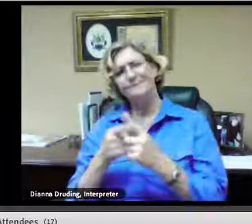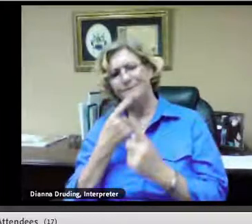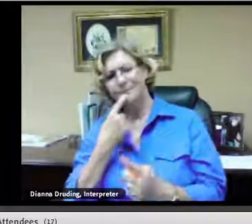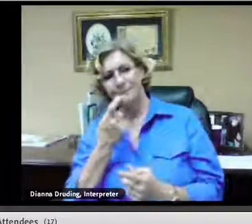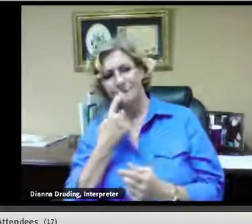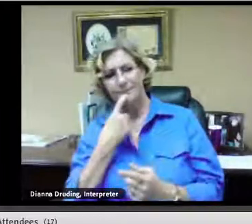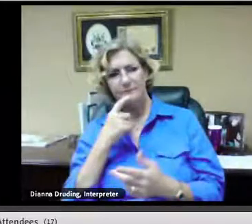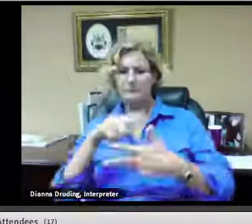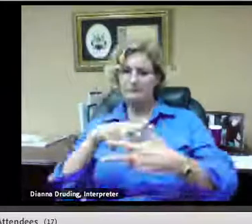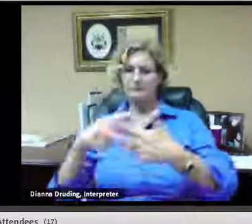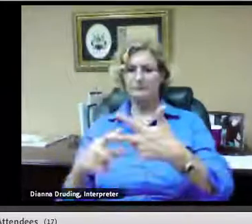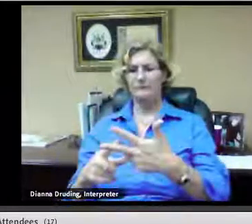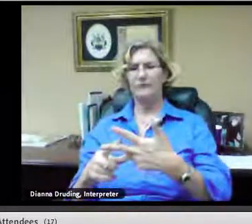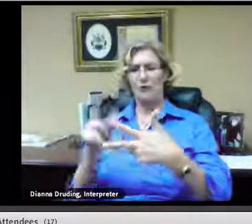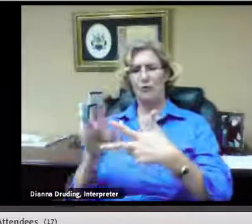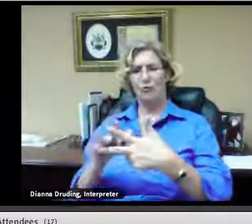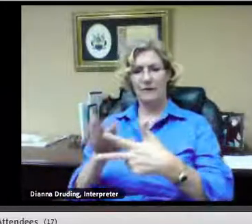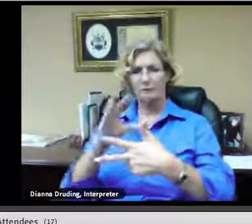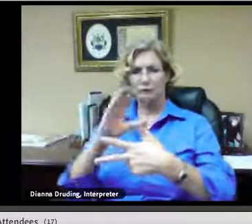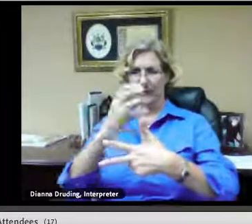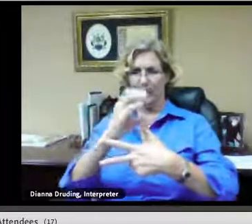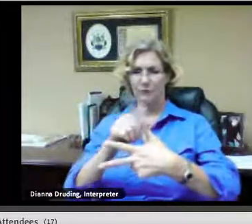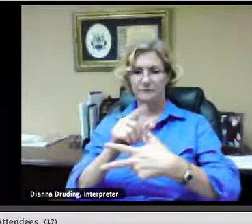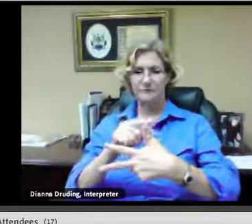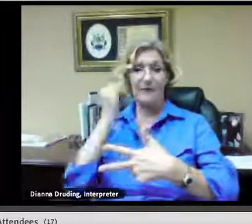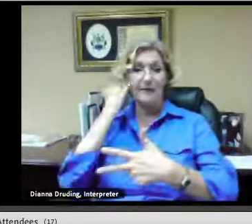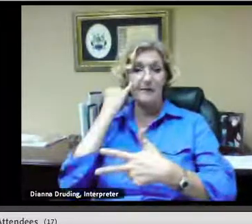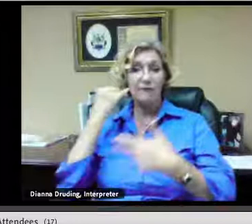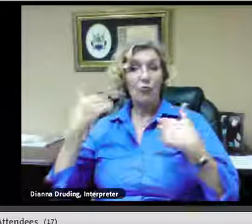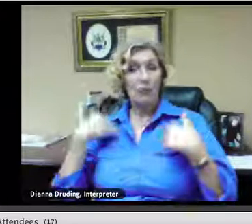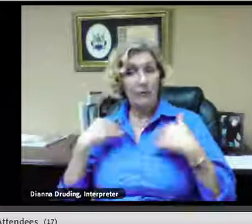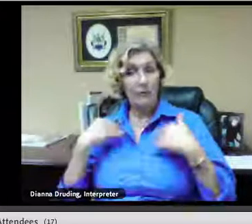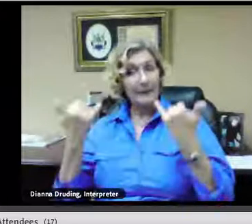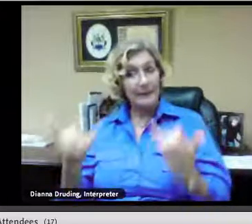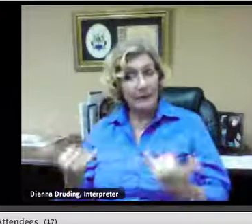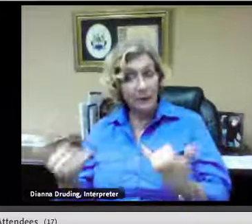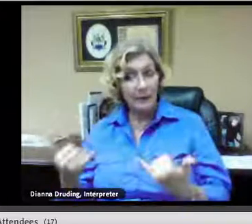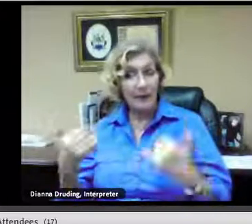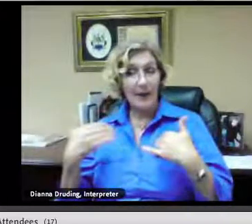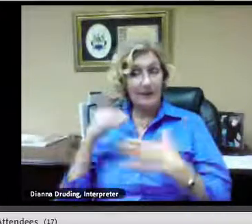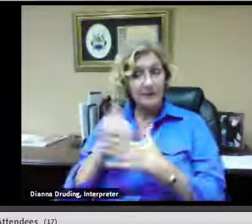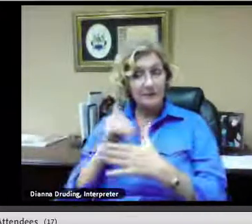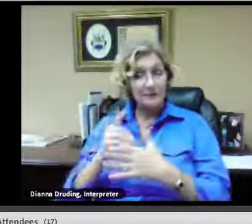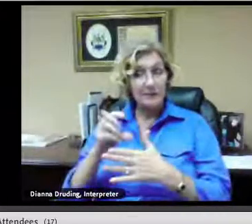you've had a history of a disability, or if you are perceived as disabled by others,